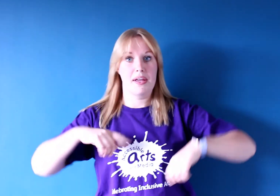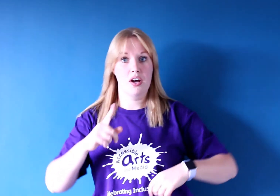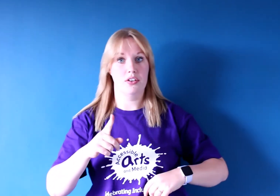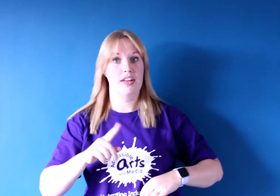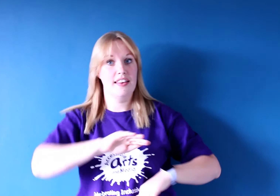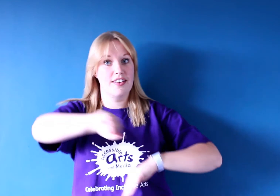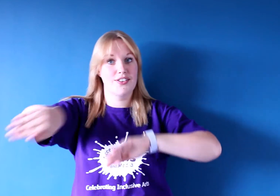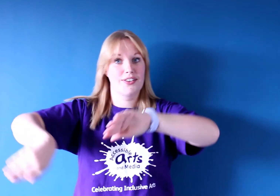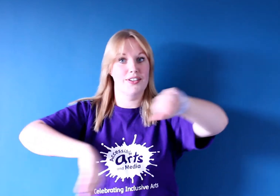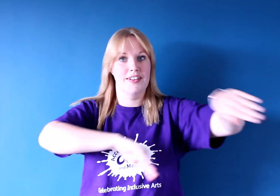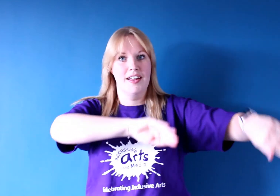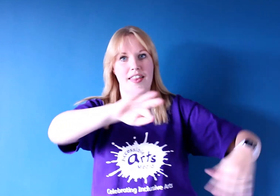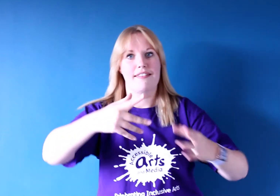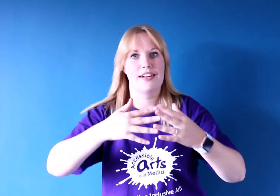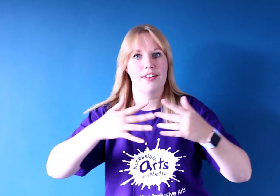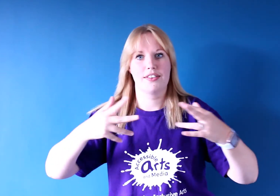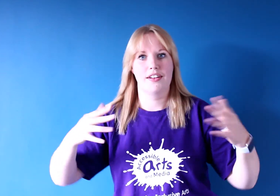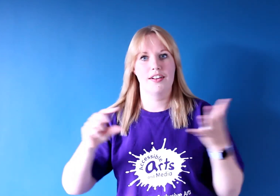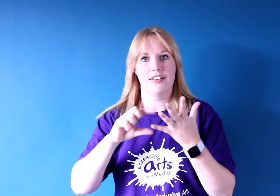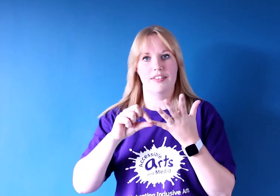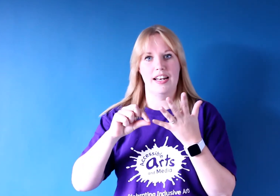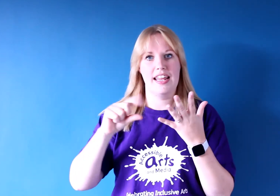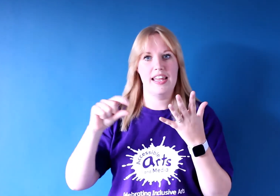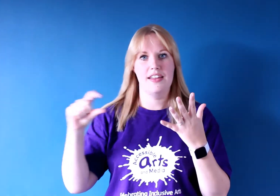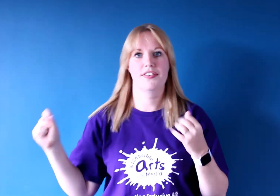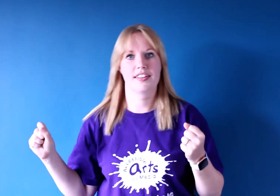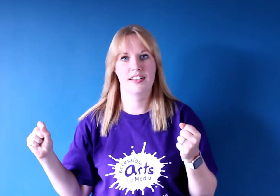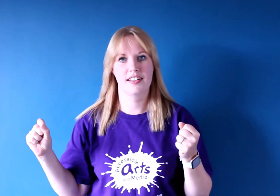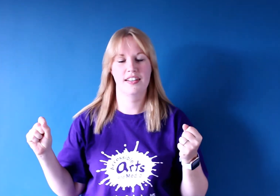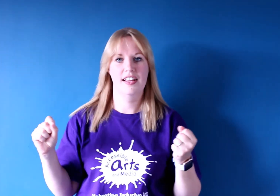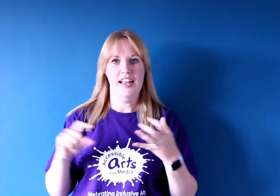Because in the jungle there are lots and lots of leaves